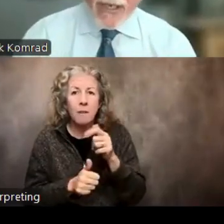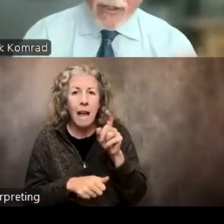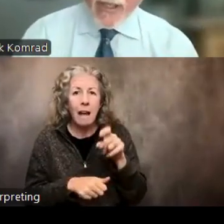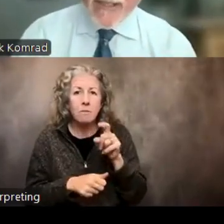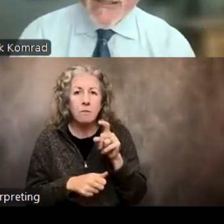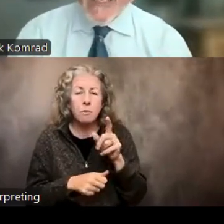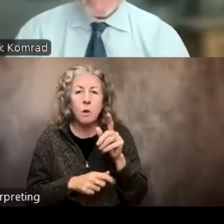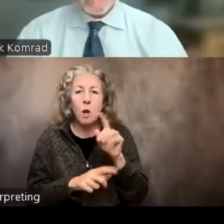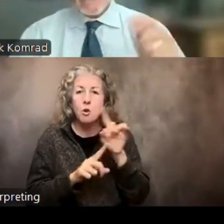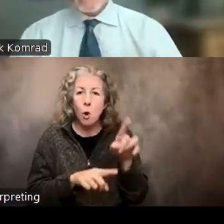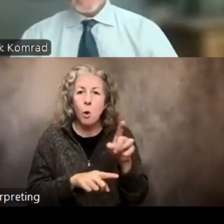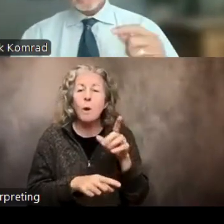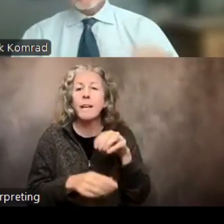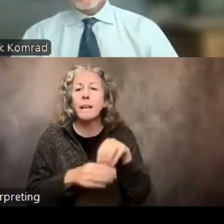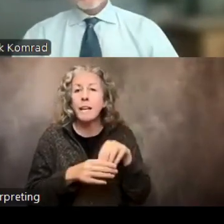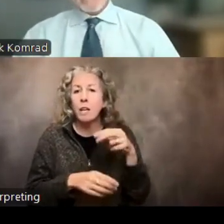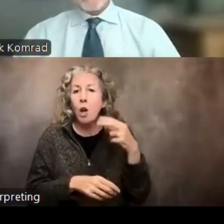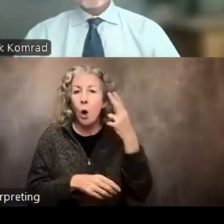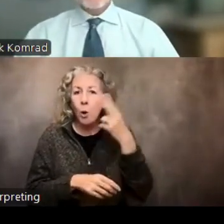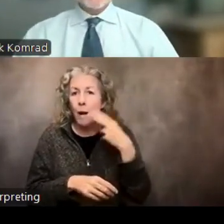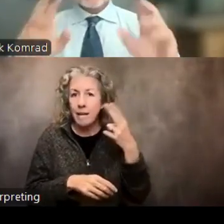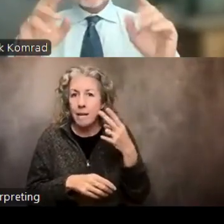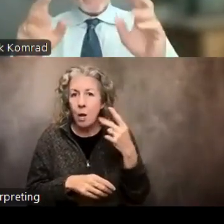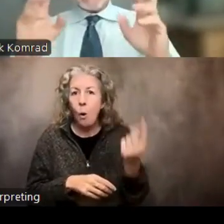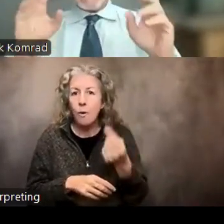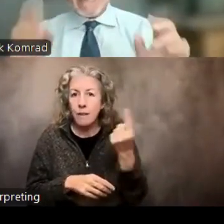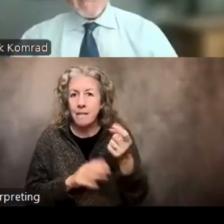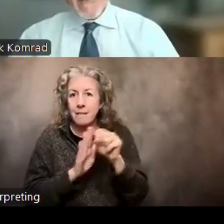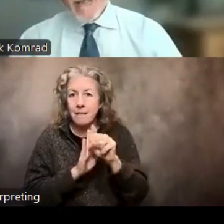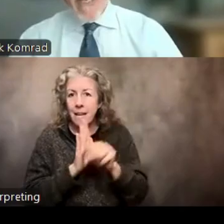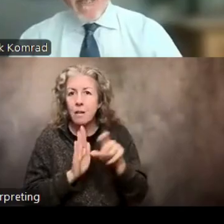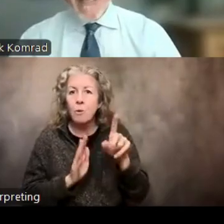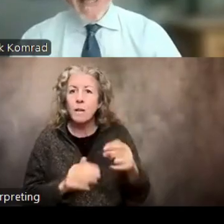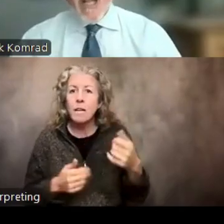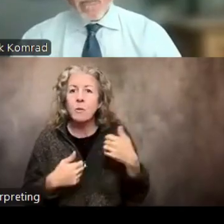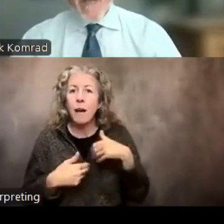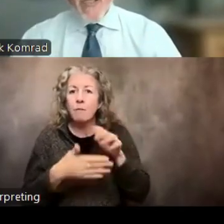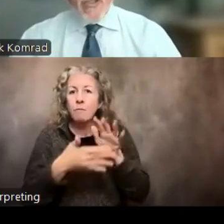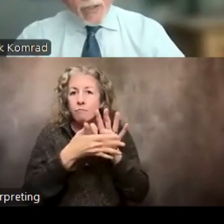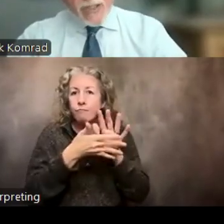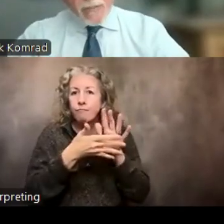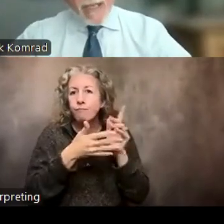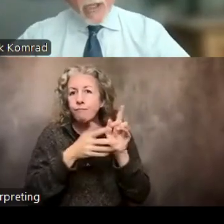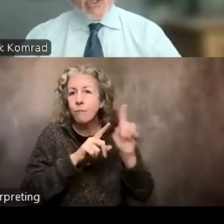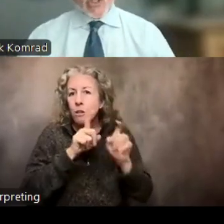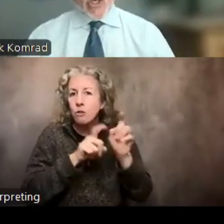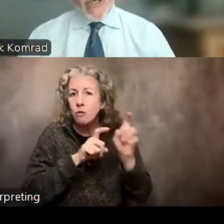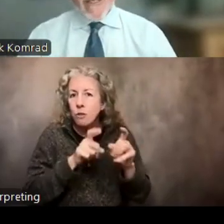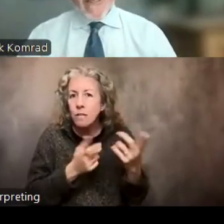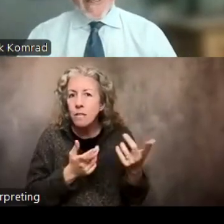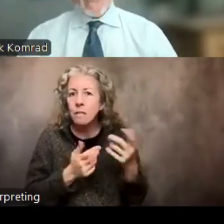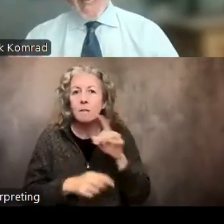way, in the United States, where you have to be screened by a mental health professional just to make sure that you have